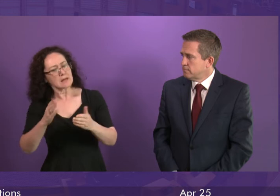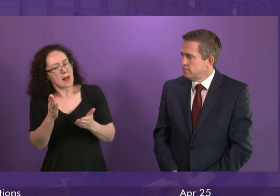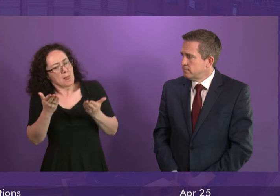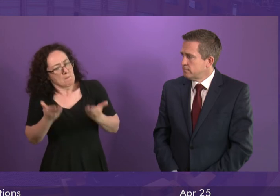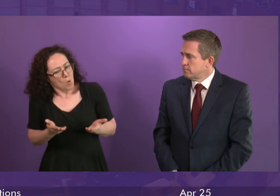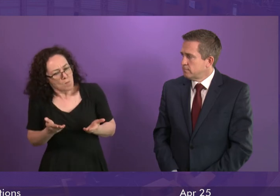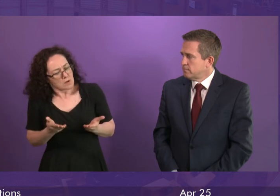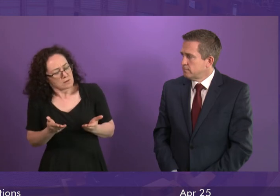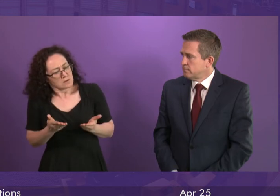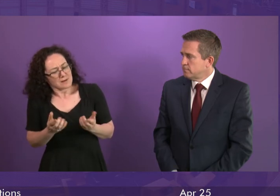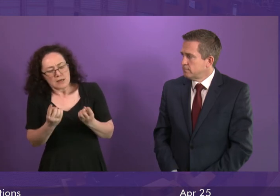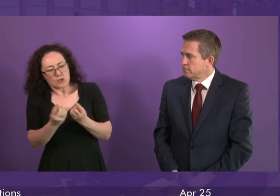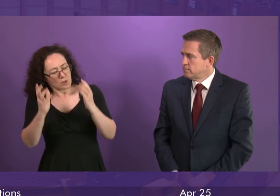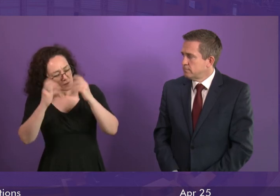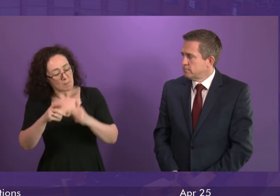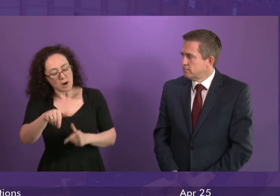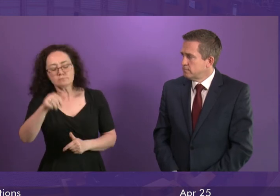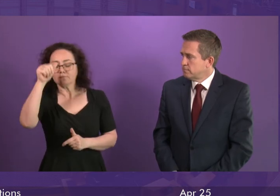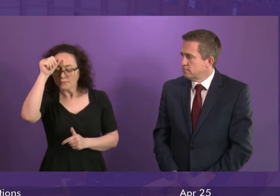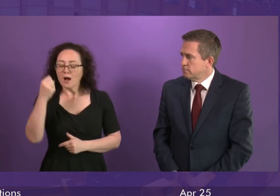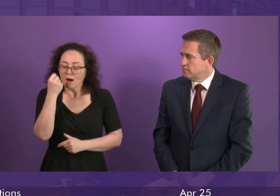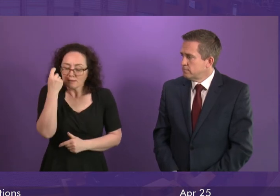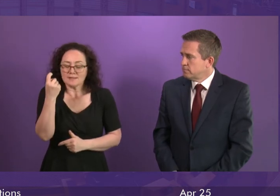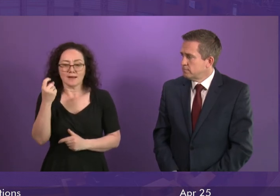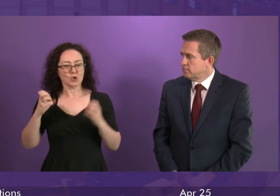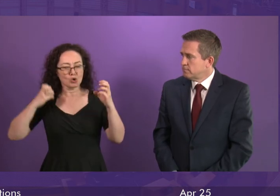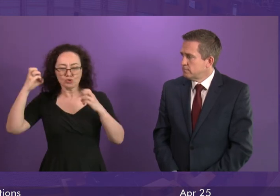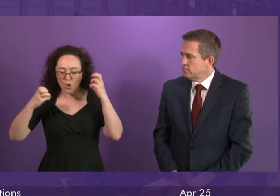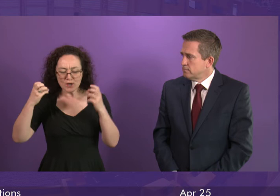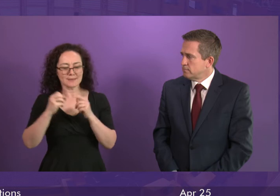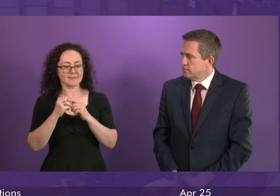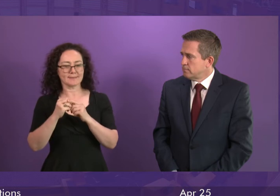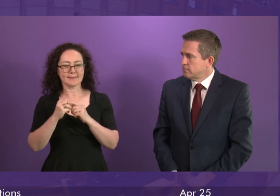concern. That said, I appreciate that noise pollution and light pollution are very significant